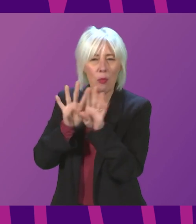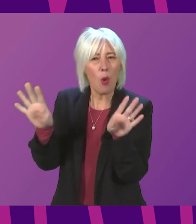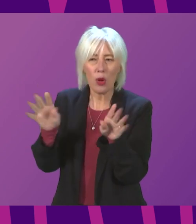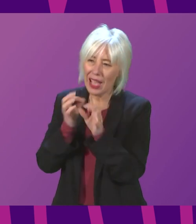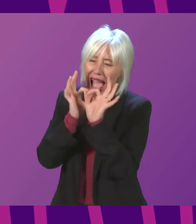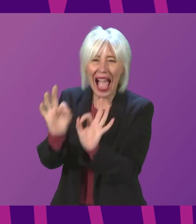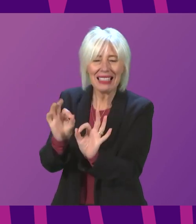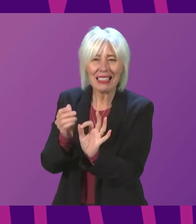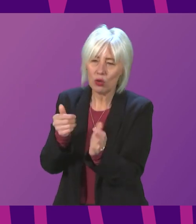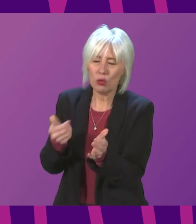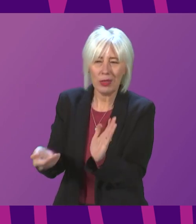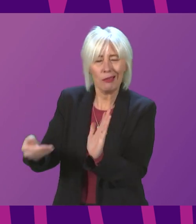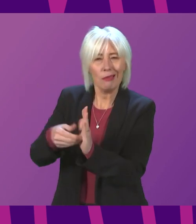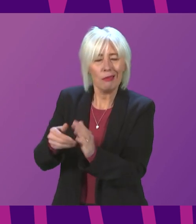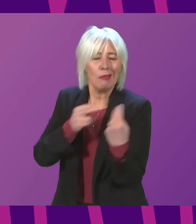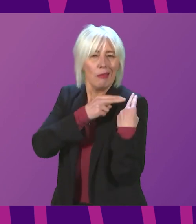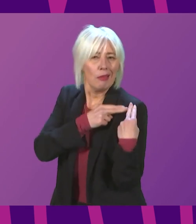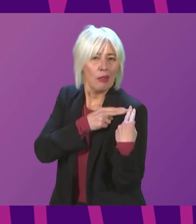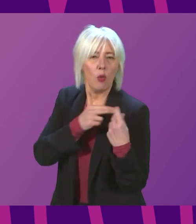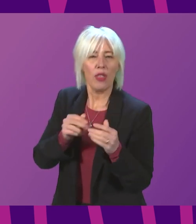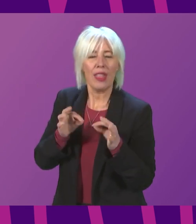What new action will the Government take to support unpaid carers? Given that carers still